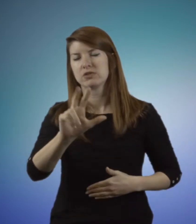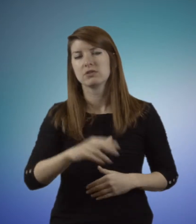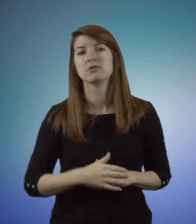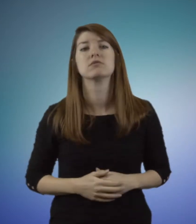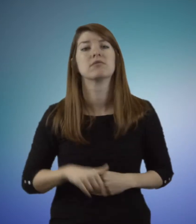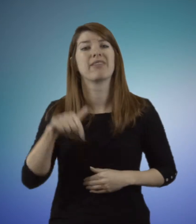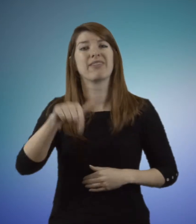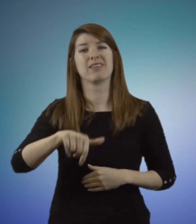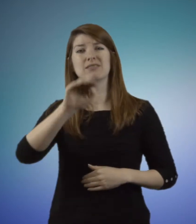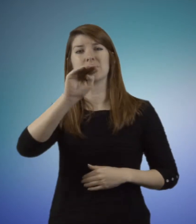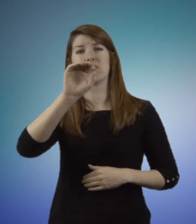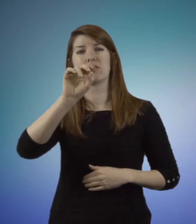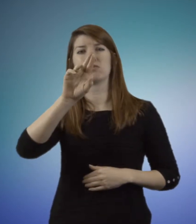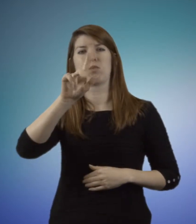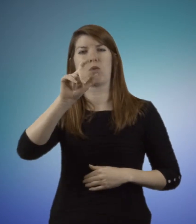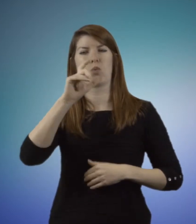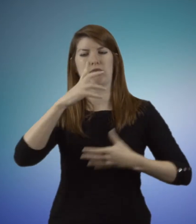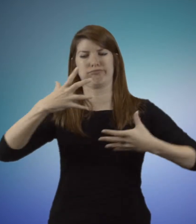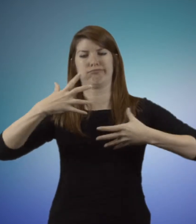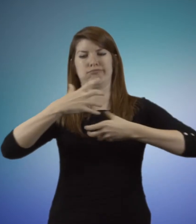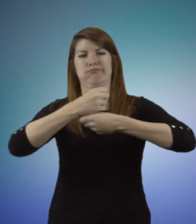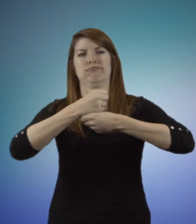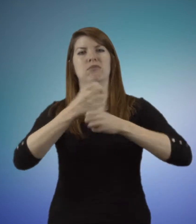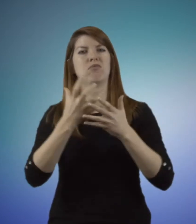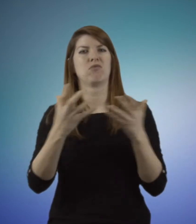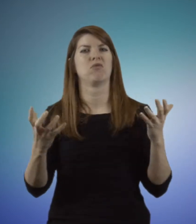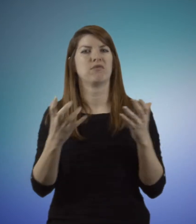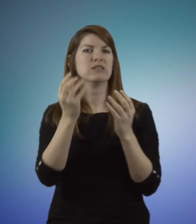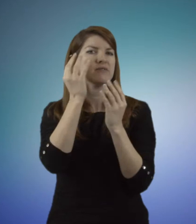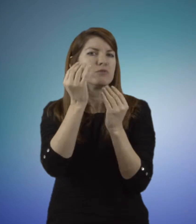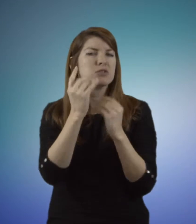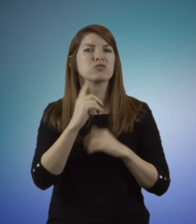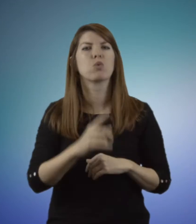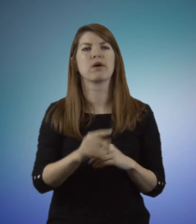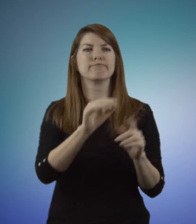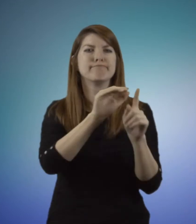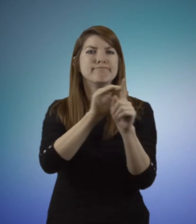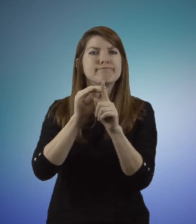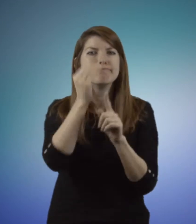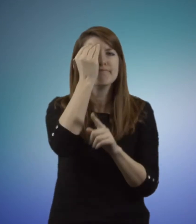This module is going to recap much of the information and focus on some reminders,